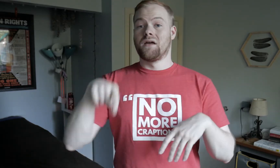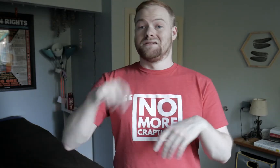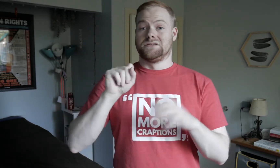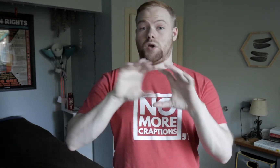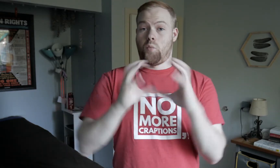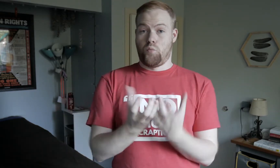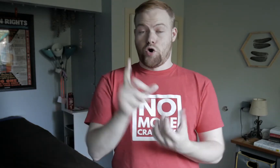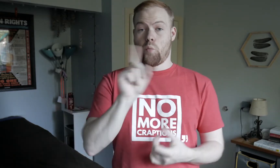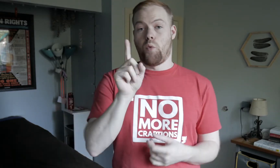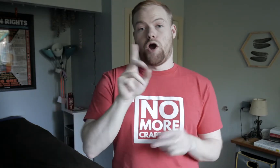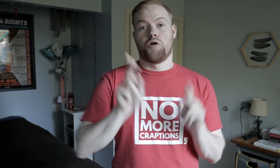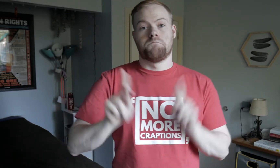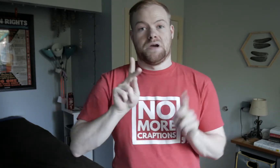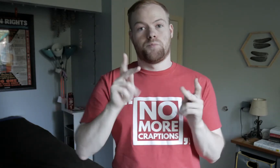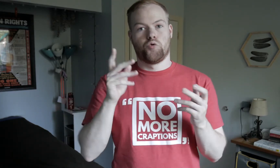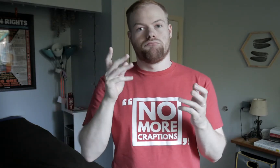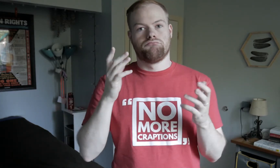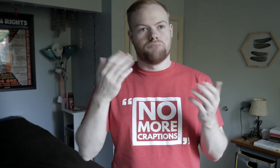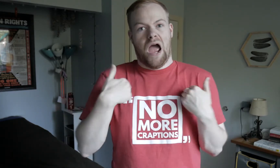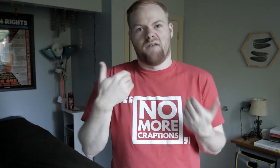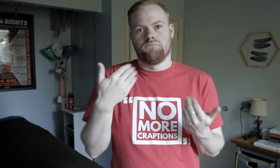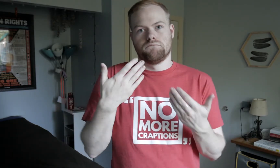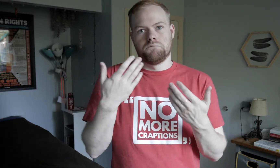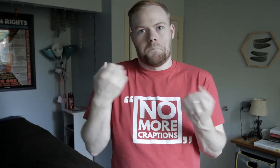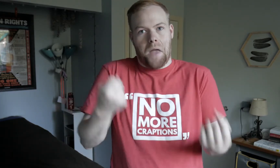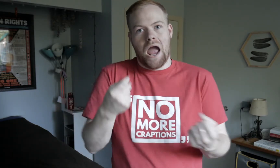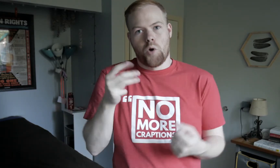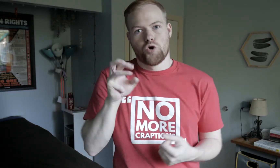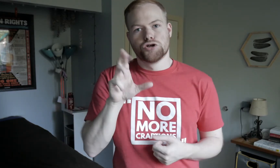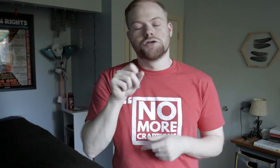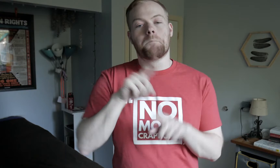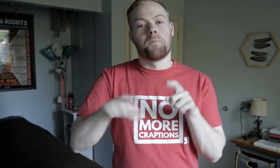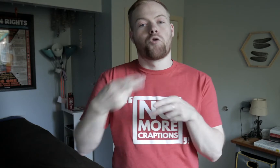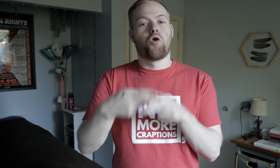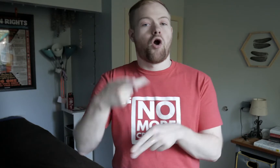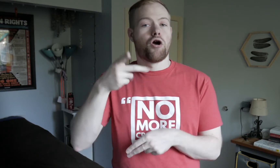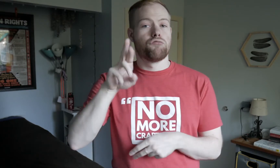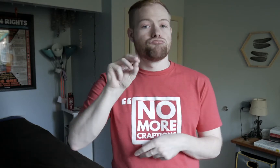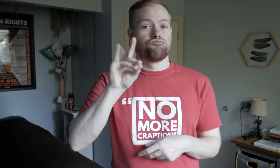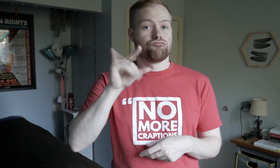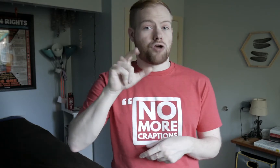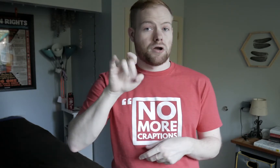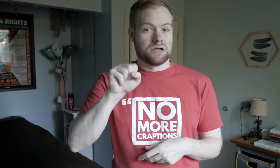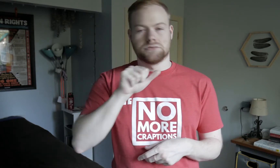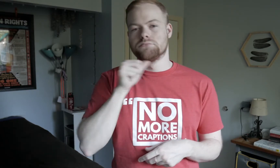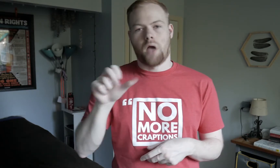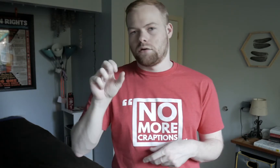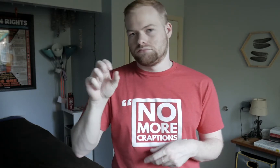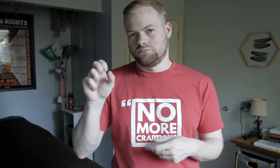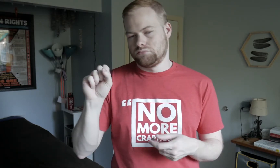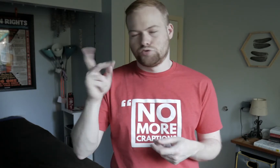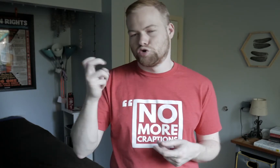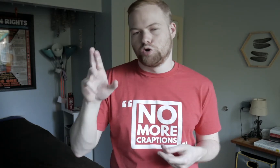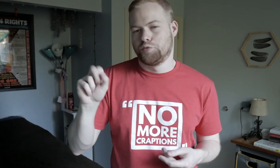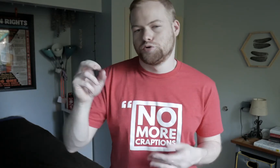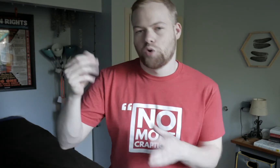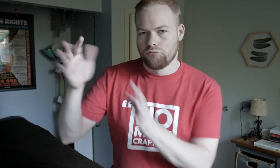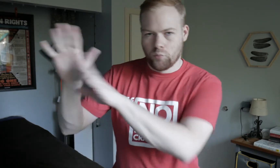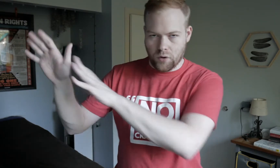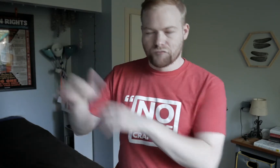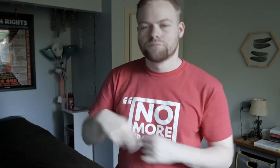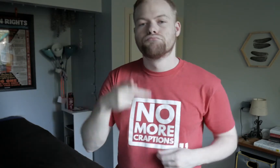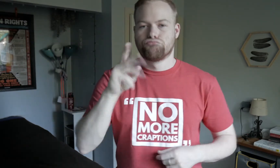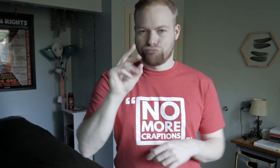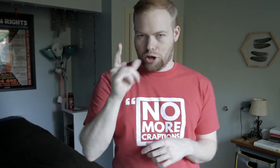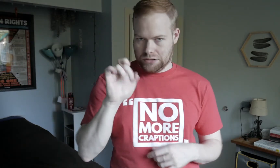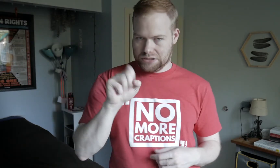This is a world where people have powers, but they’re called prodigies, not supers or whatever, prodigies.